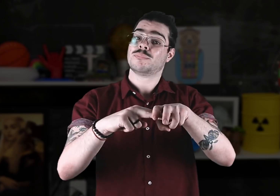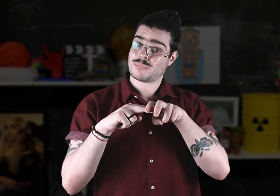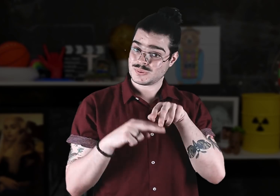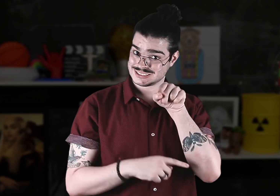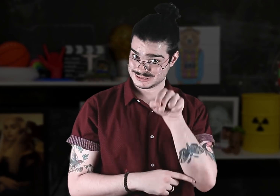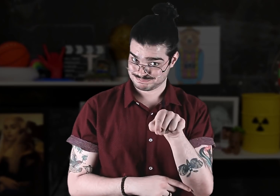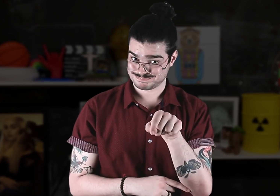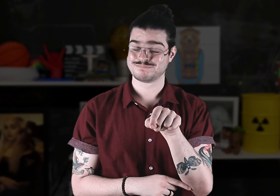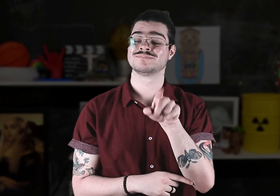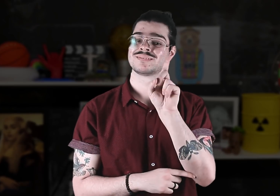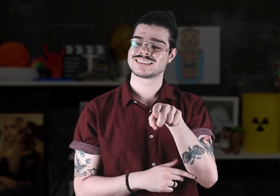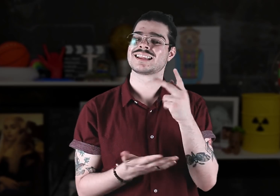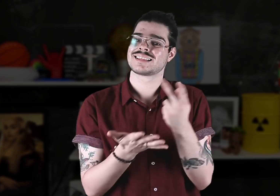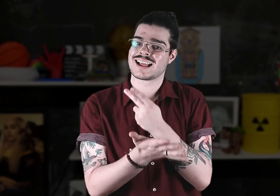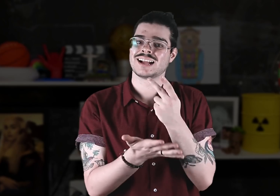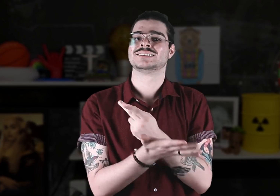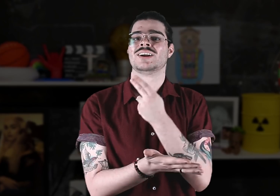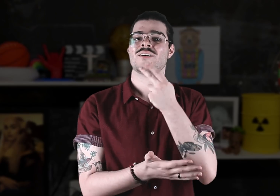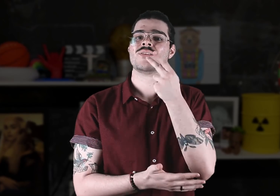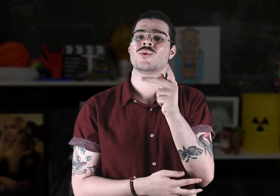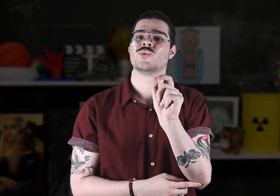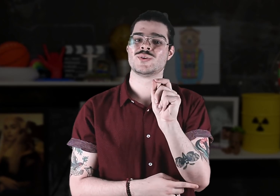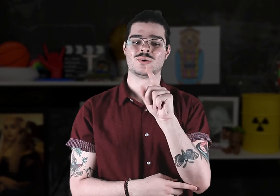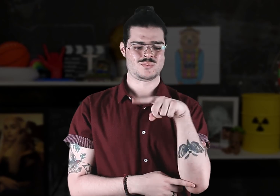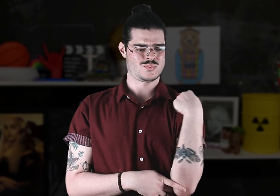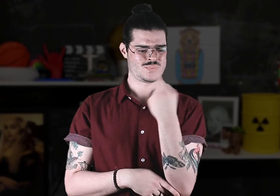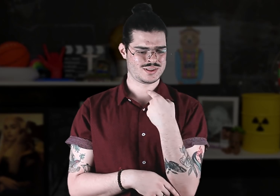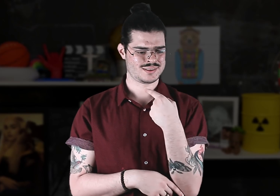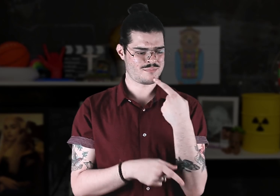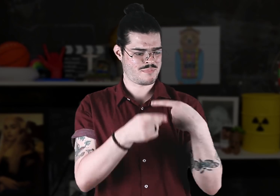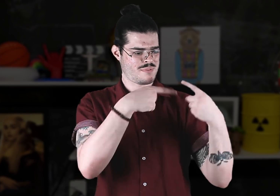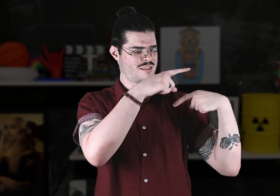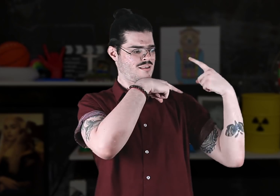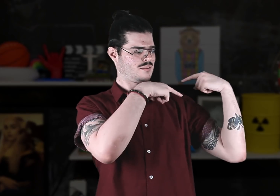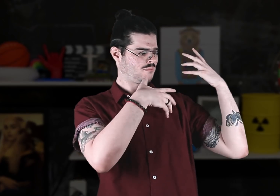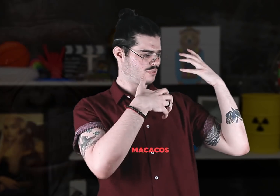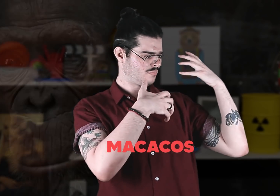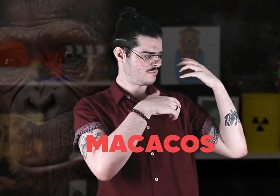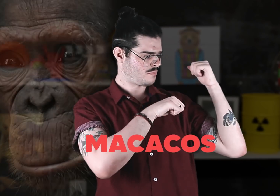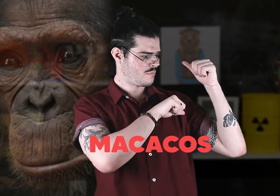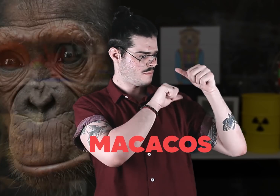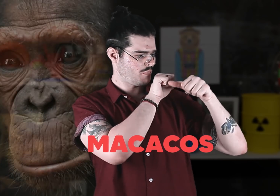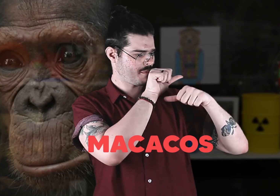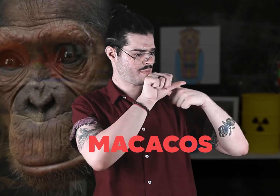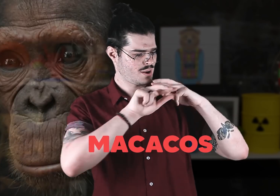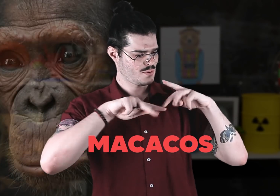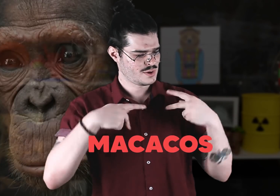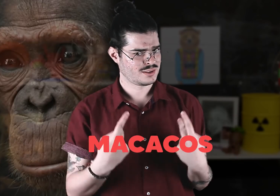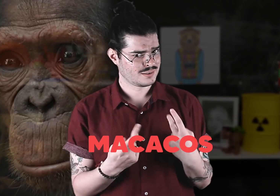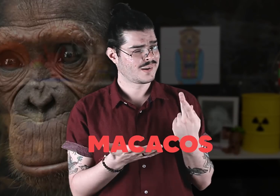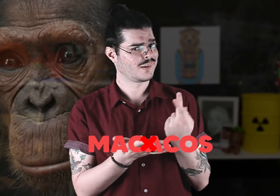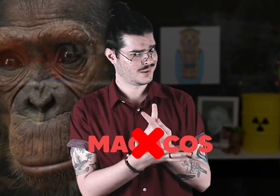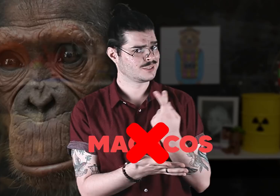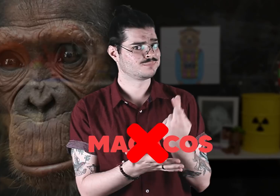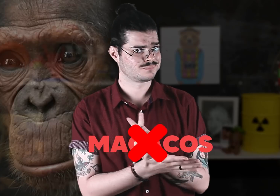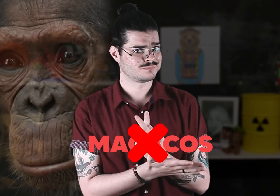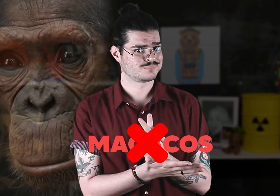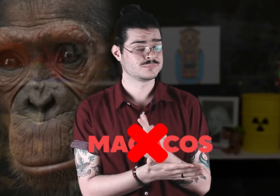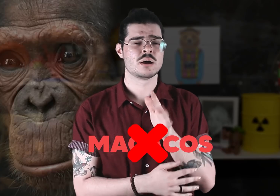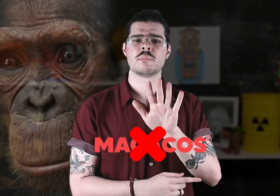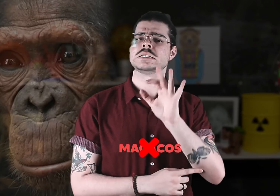So it is wrong to say that we evolved from monkeys.